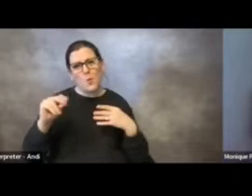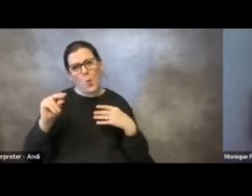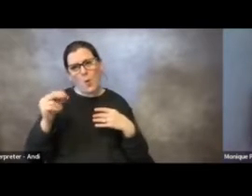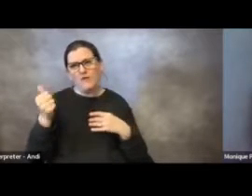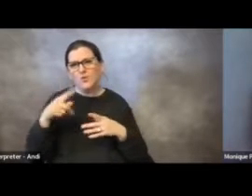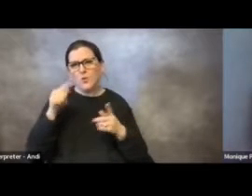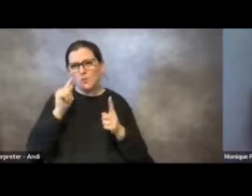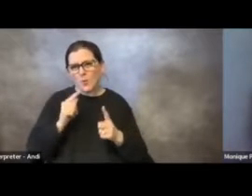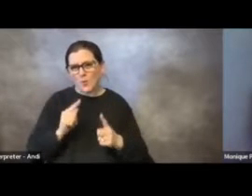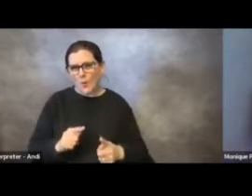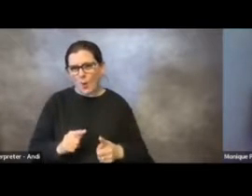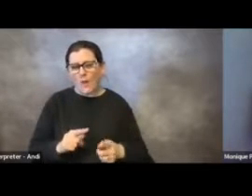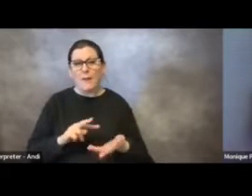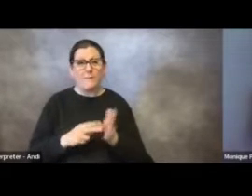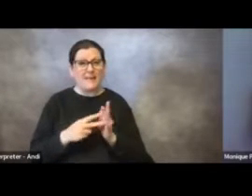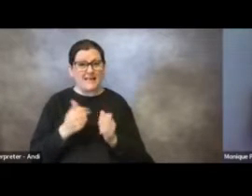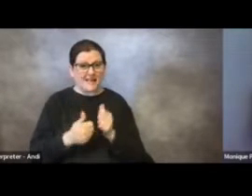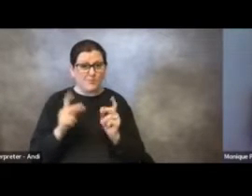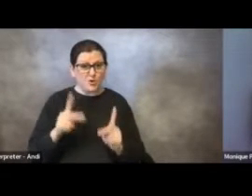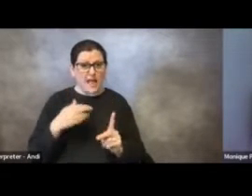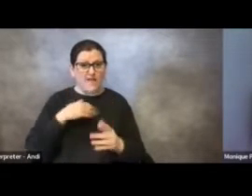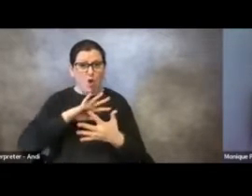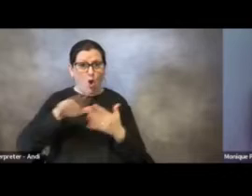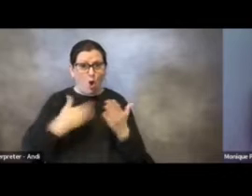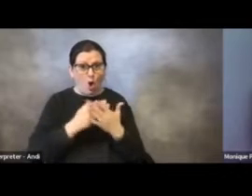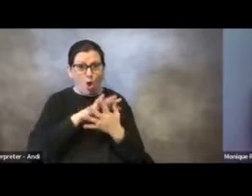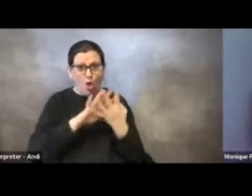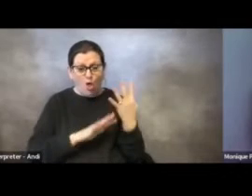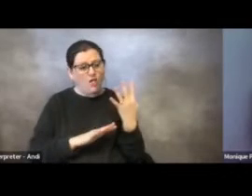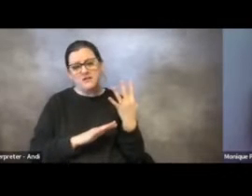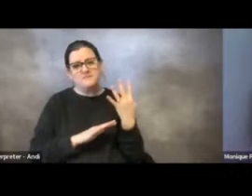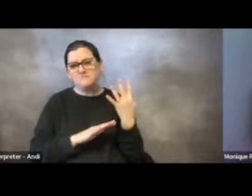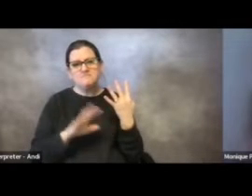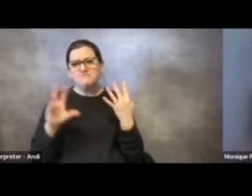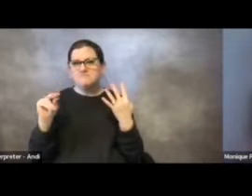every person has all of these consequences of their injury. But this is just to give you a